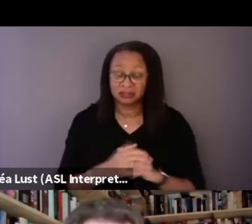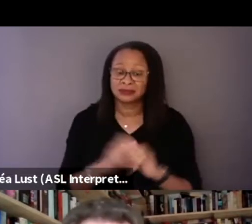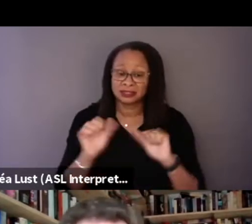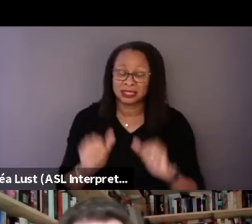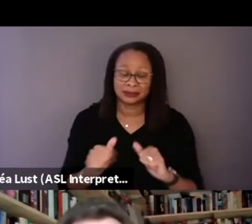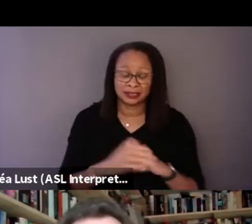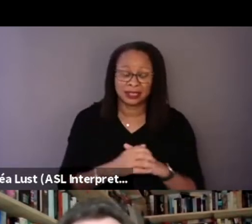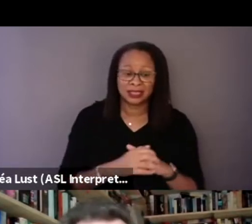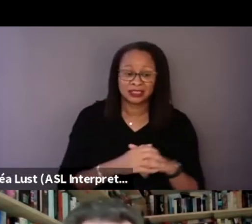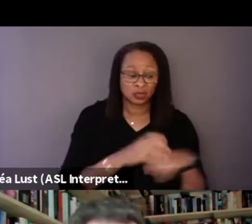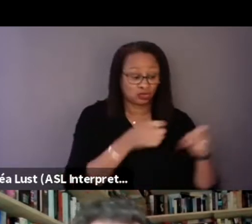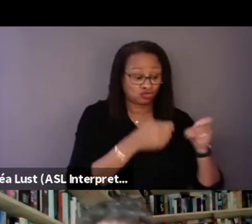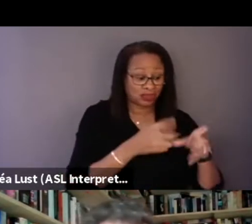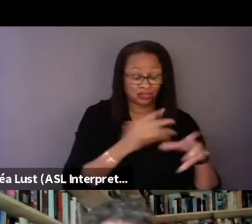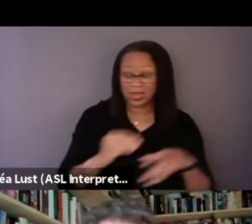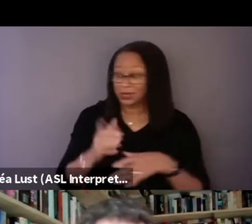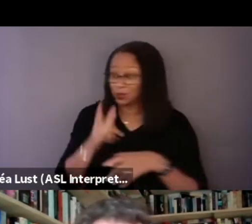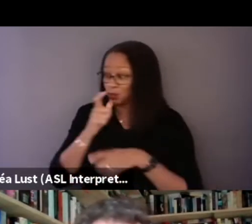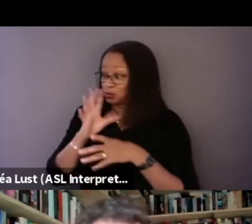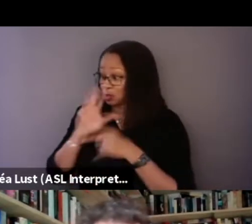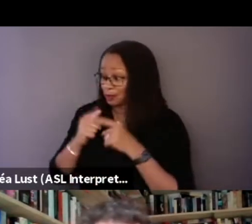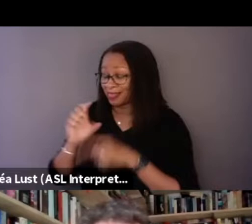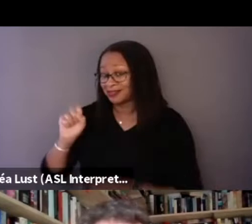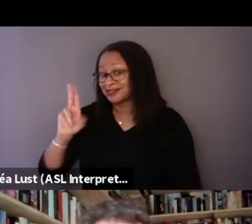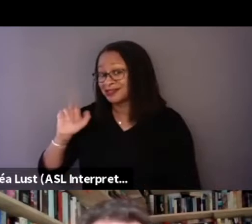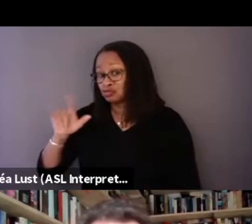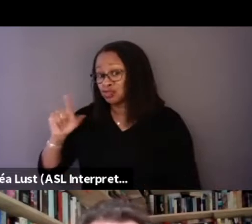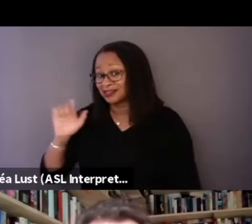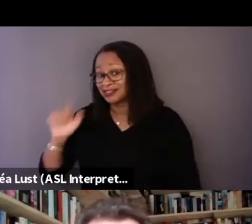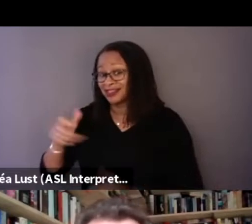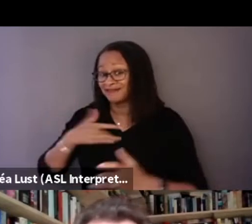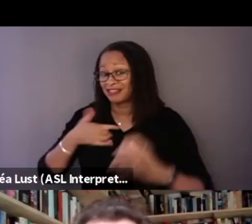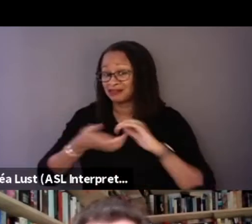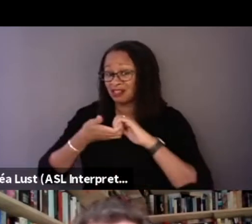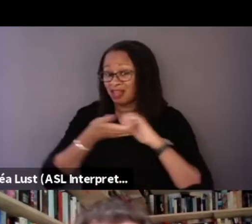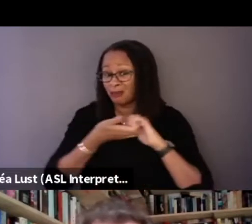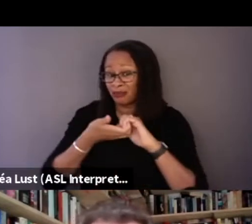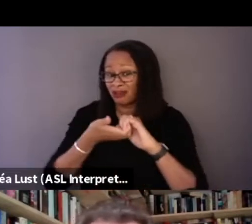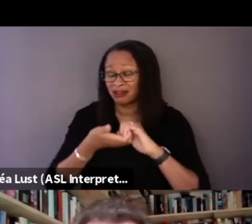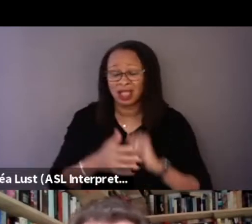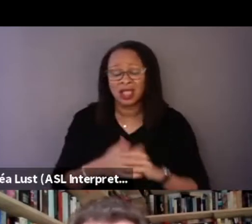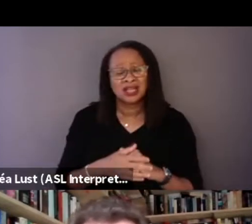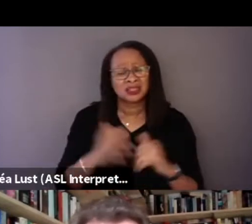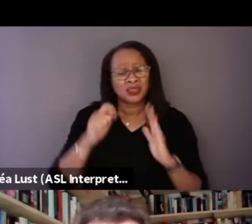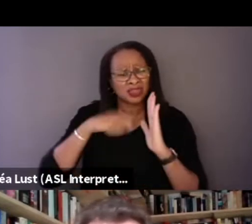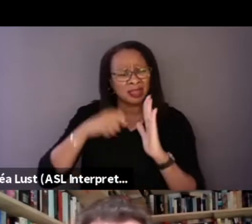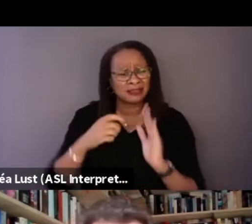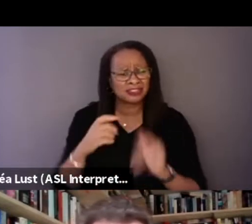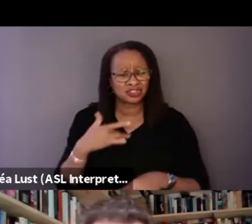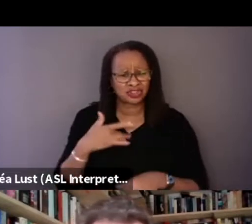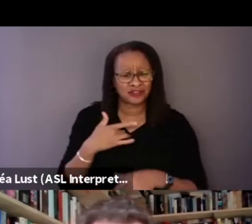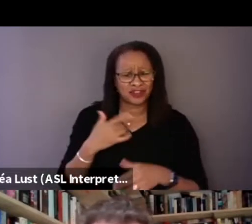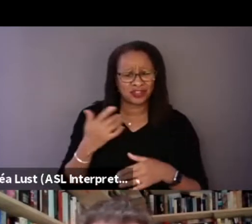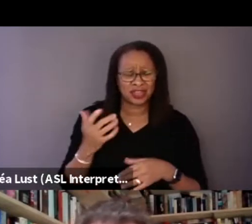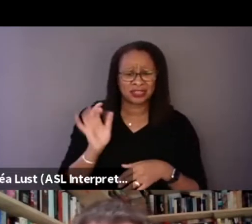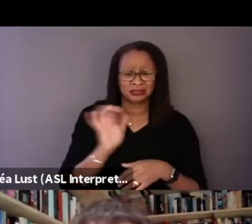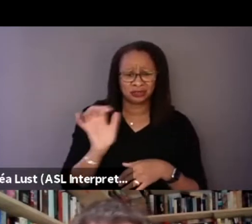something separated by a camera. So did you ever get that sense during shooting that you and the filmmakers were becoming collaborators?